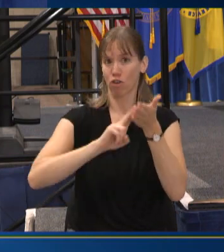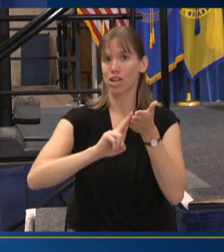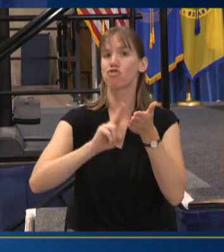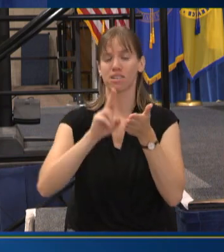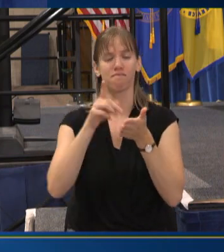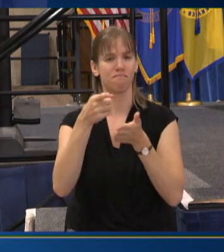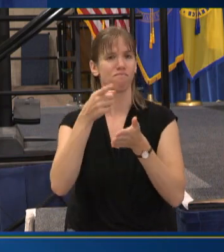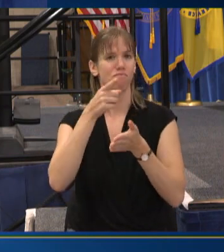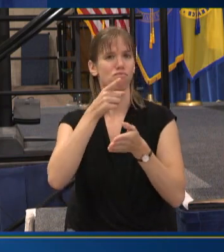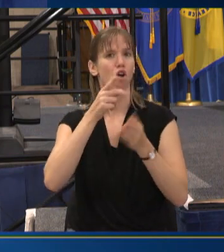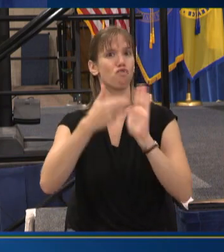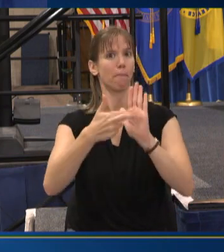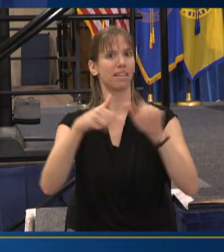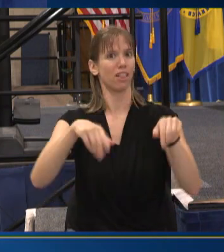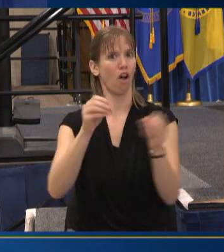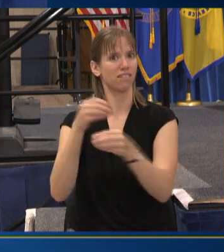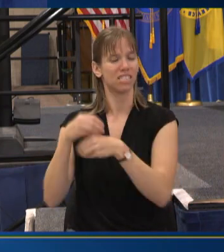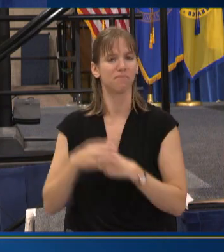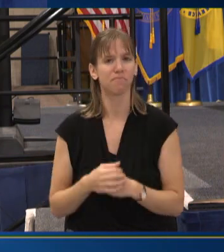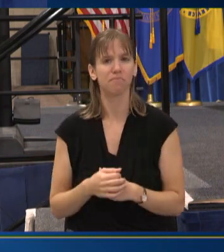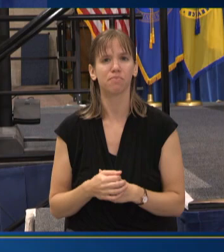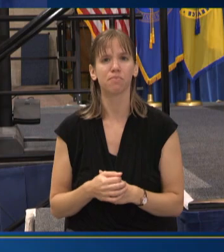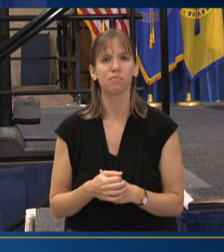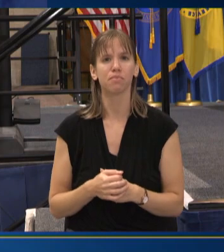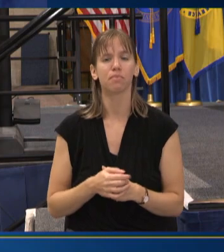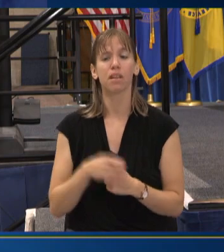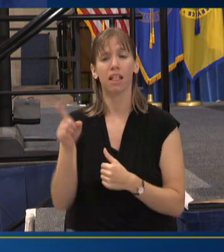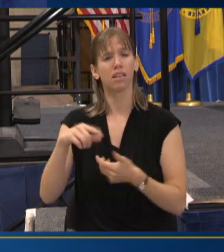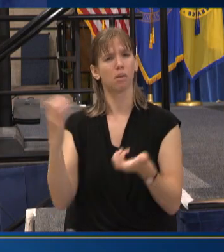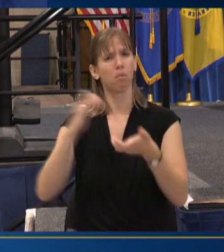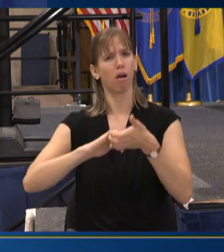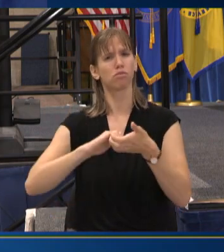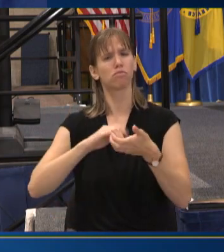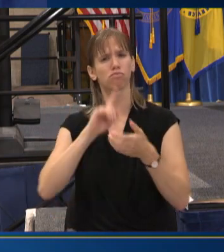This partnership is significant and symbolic, both because it formalizes a